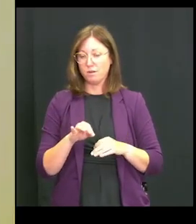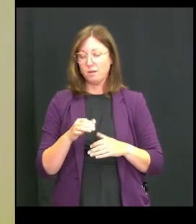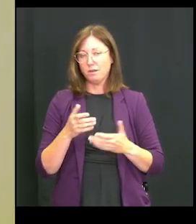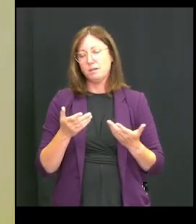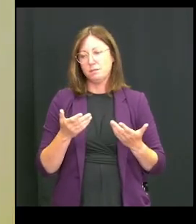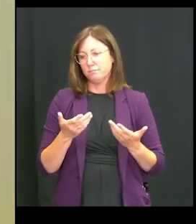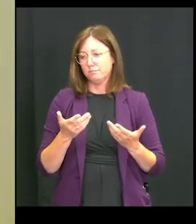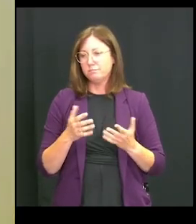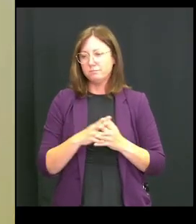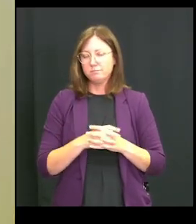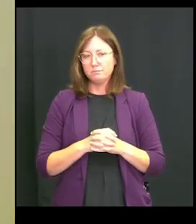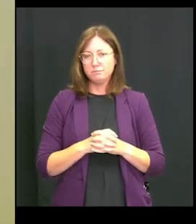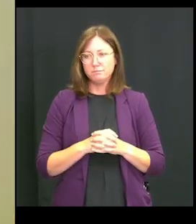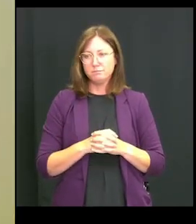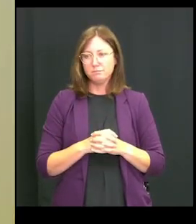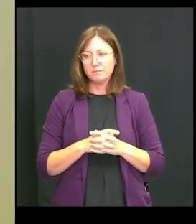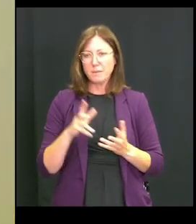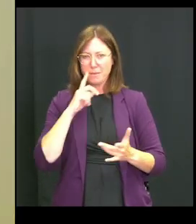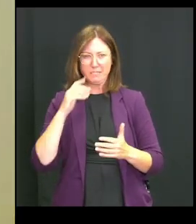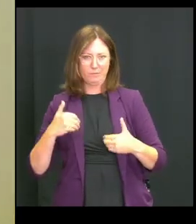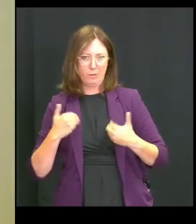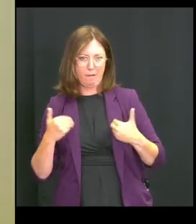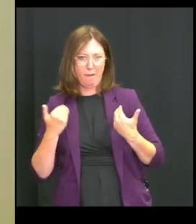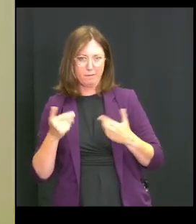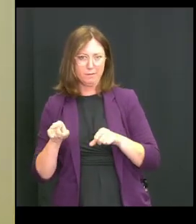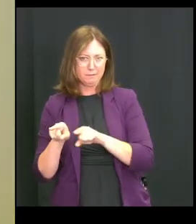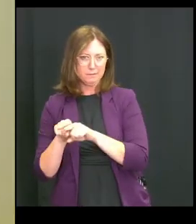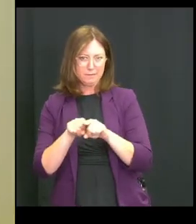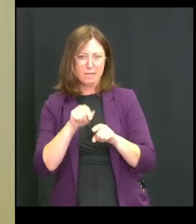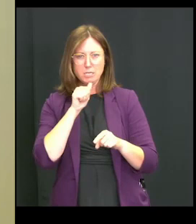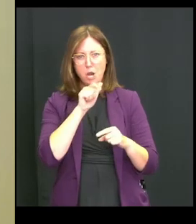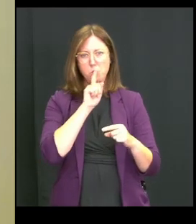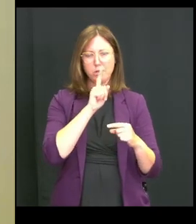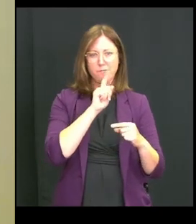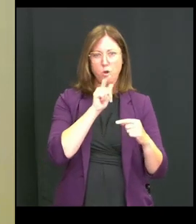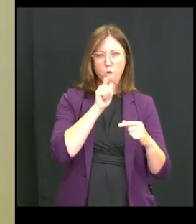Like Eric, I guess that's for young people, not so much for immigrants.